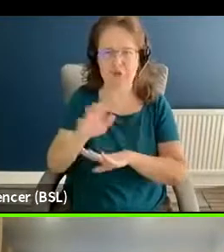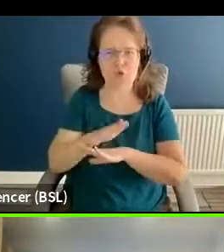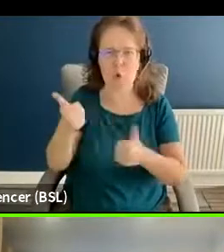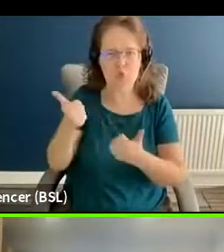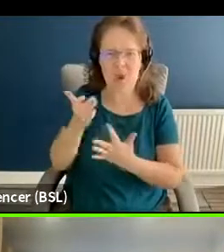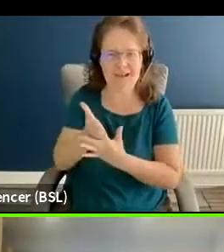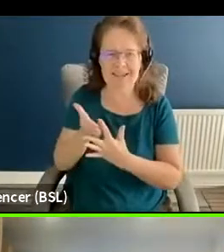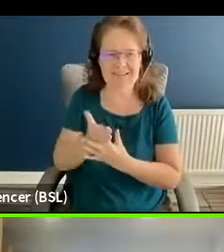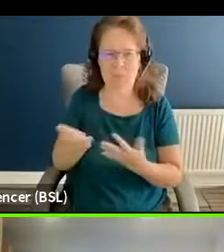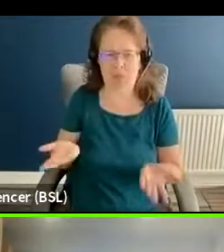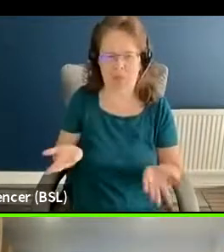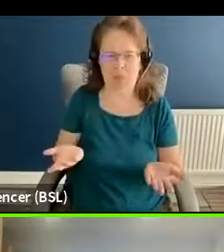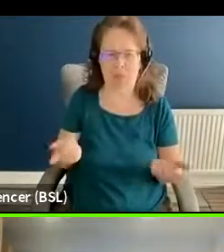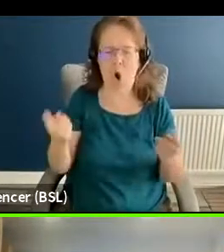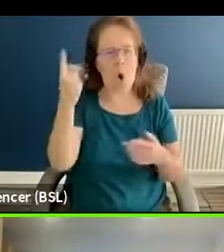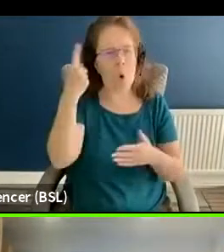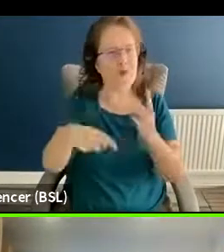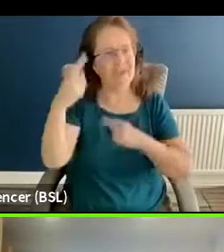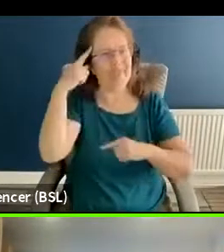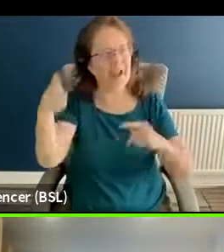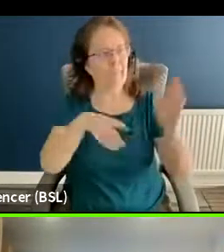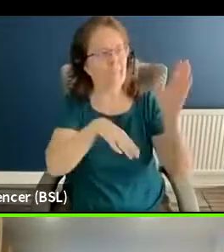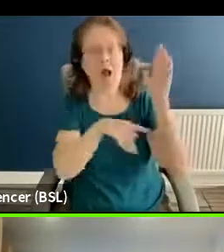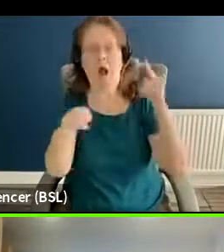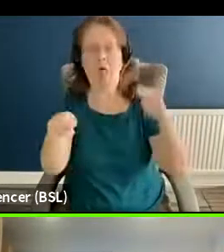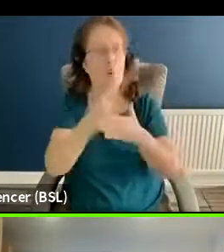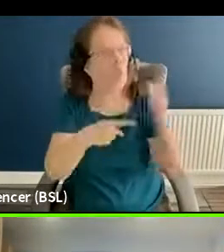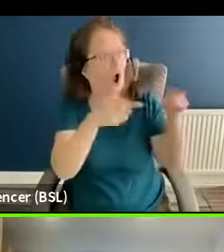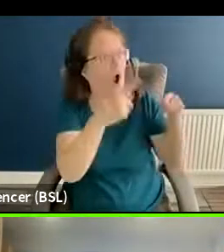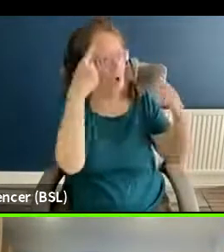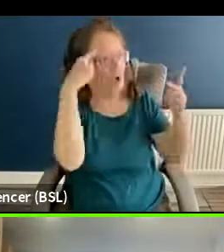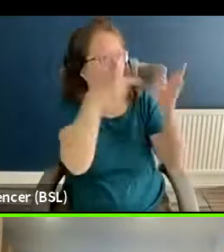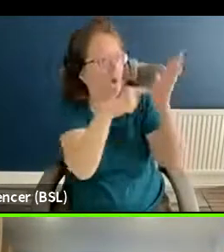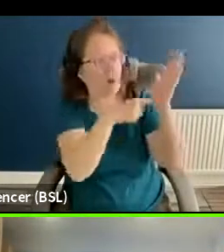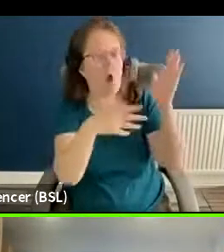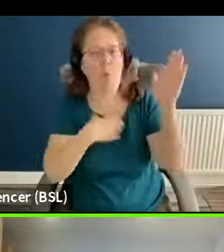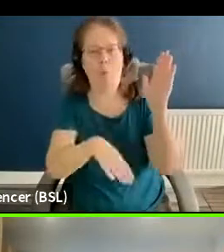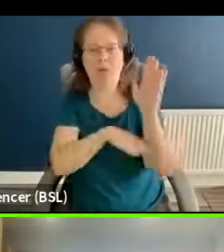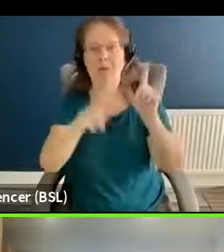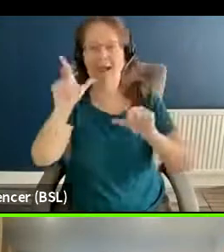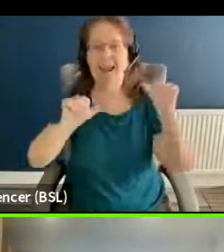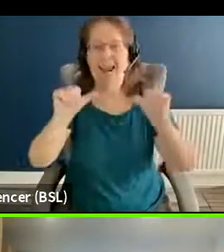So they, but they were driven by wanting to get to the top of the league table. And it was actually